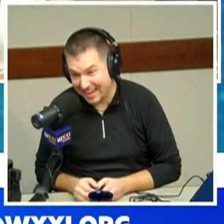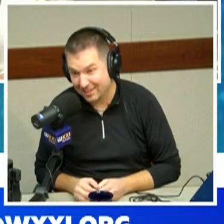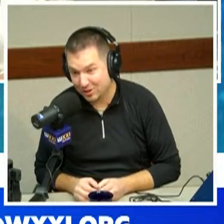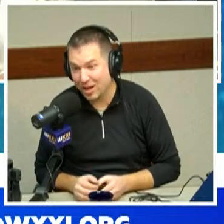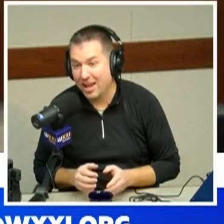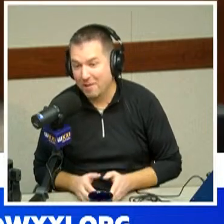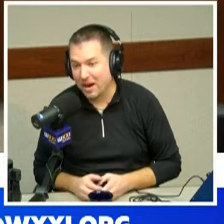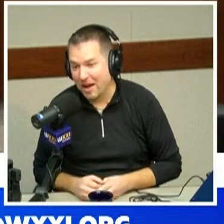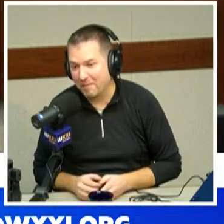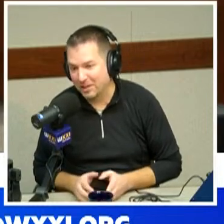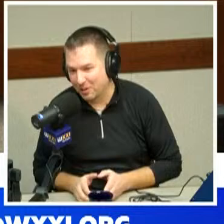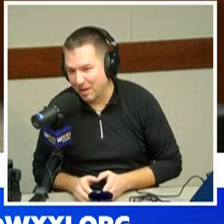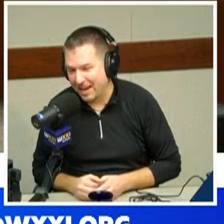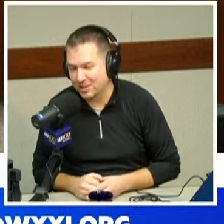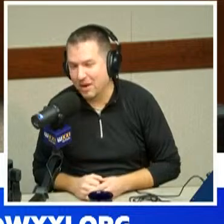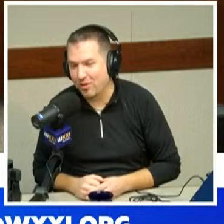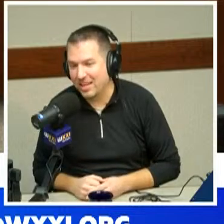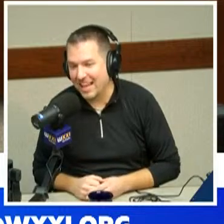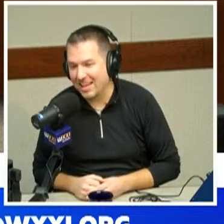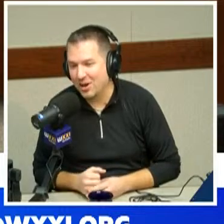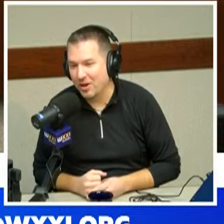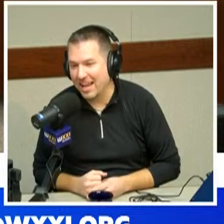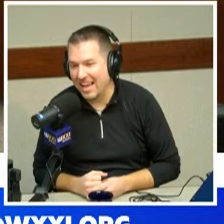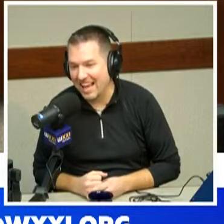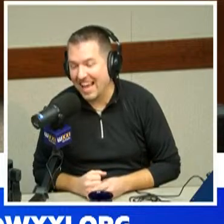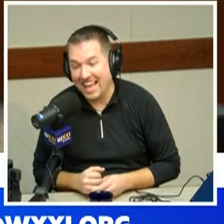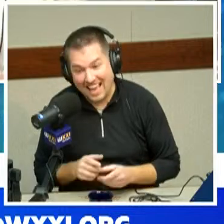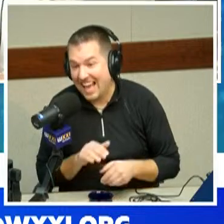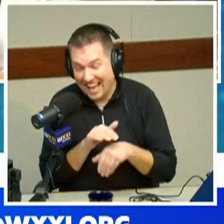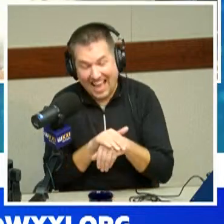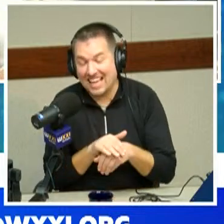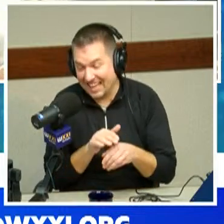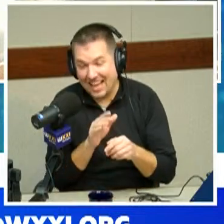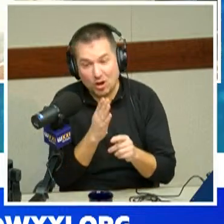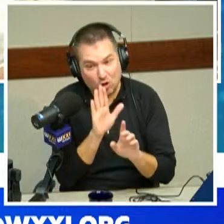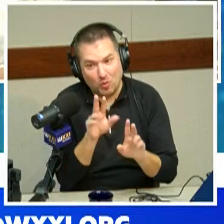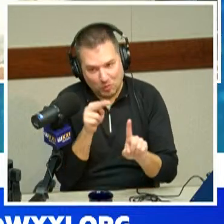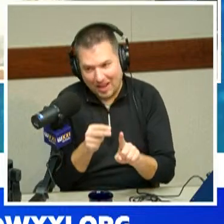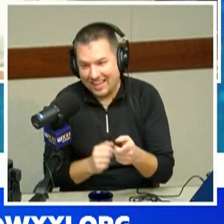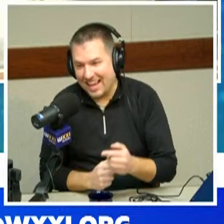English but I'm a little biased but I think you know no that's a great way to look at it yeah yeah